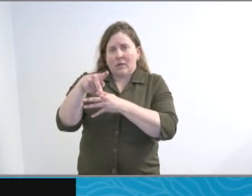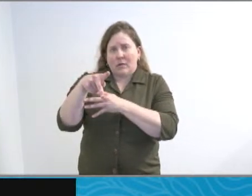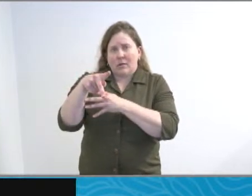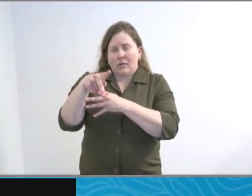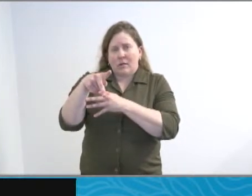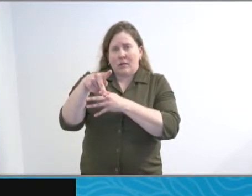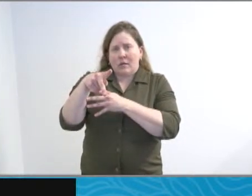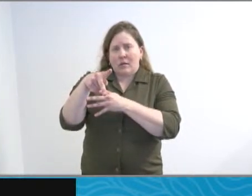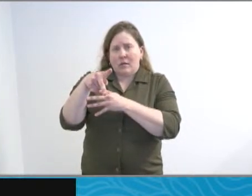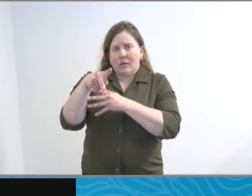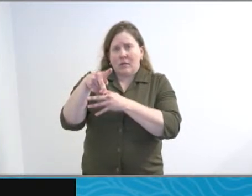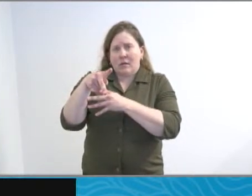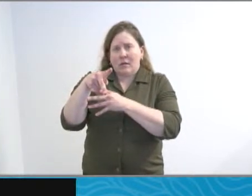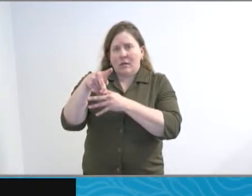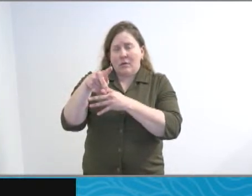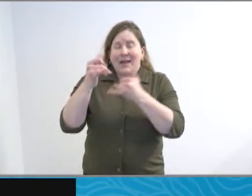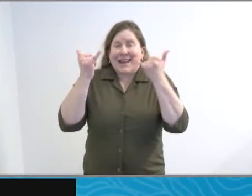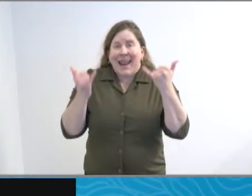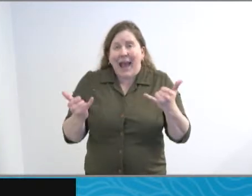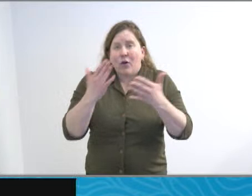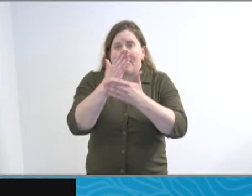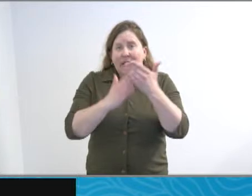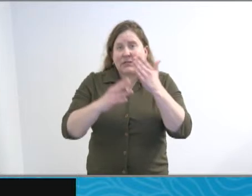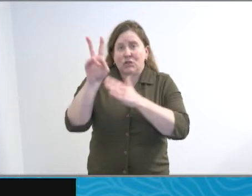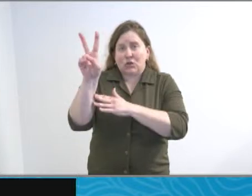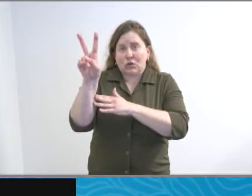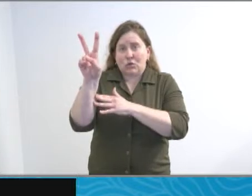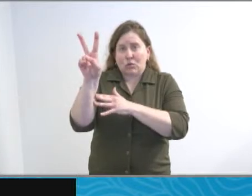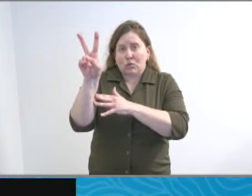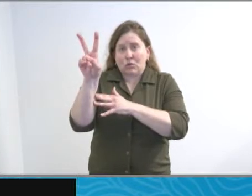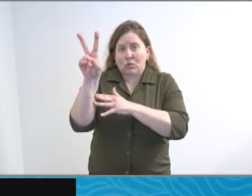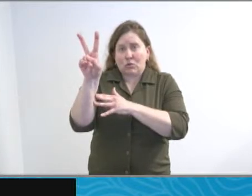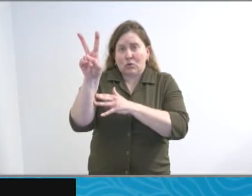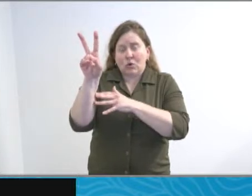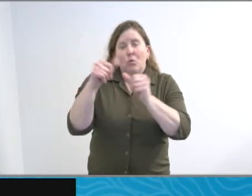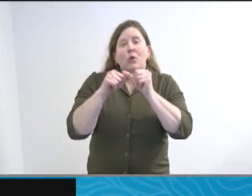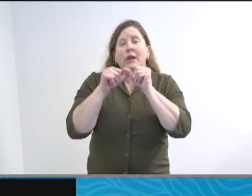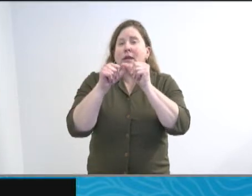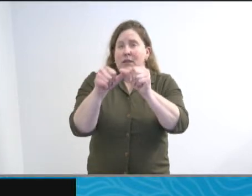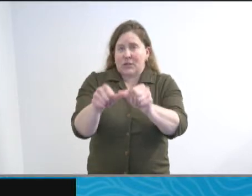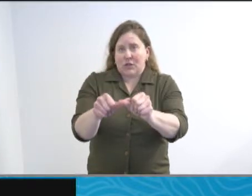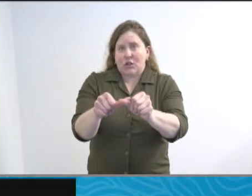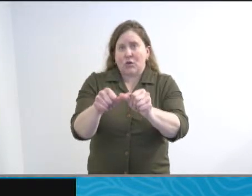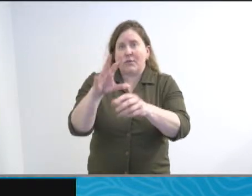And now that we find ourselves in phase two, we're gonna continue this engagement and look for input from